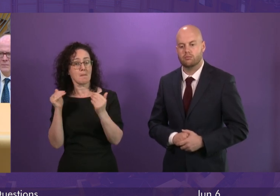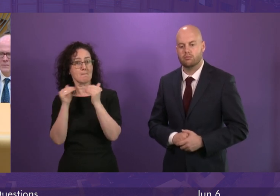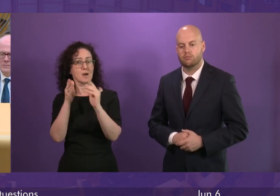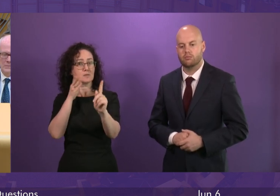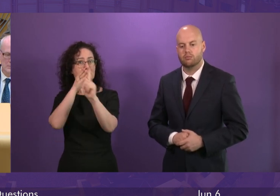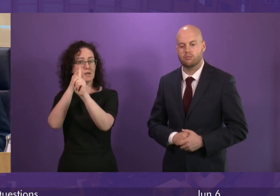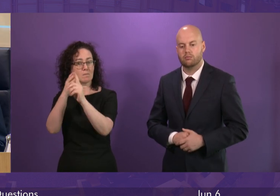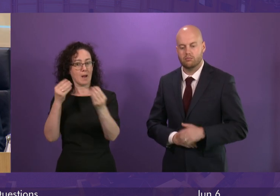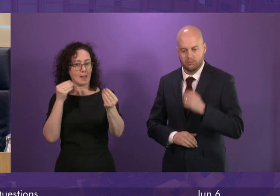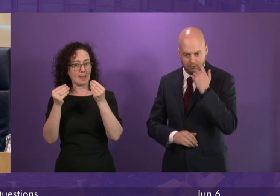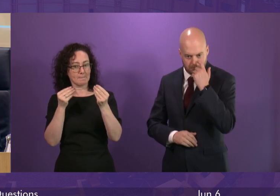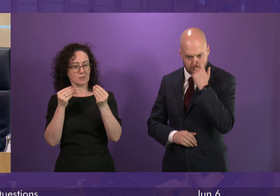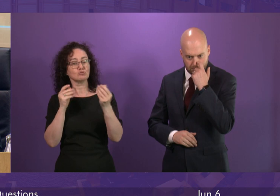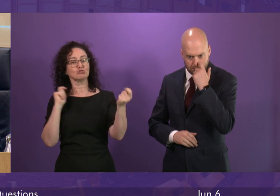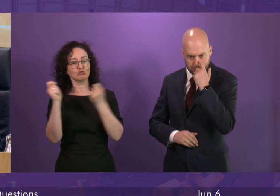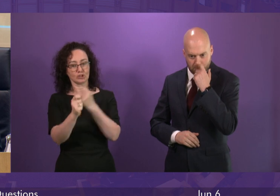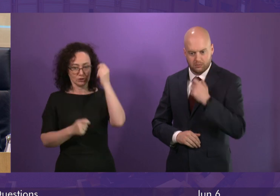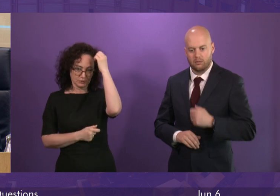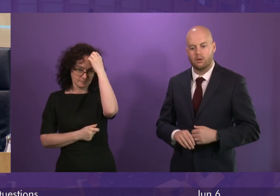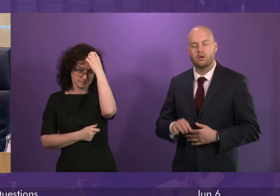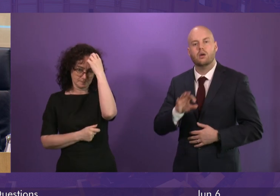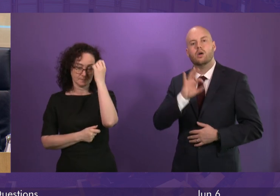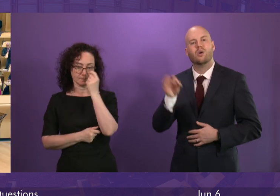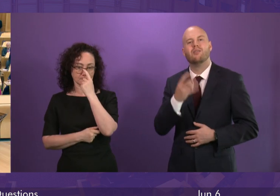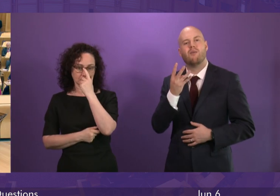ahead. Willie Rennie (North East Fife) (LD): Seventy-five